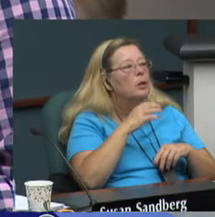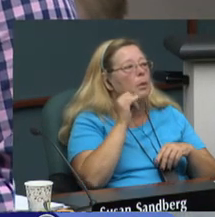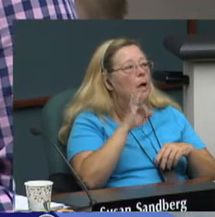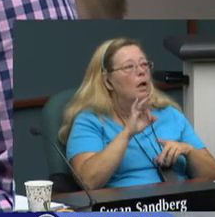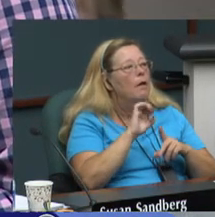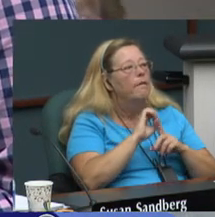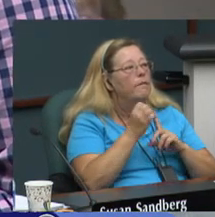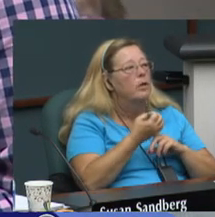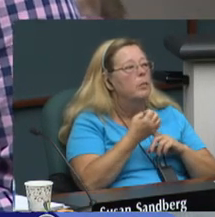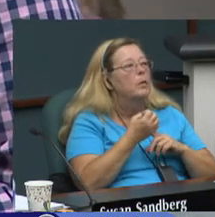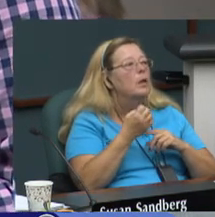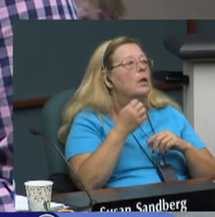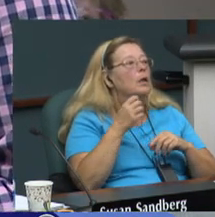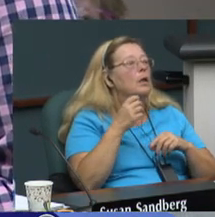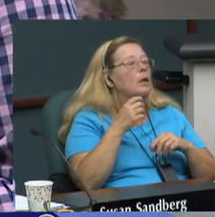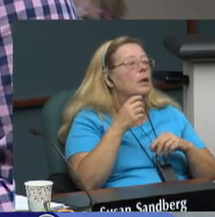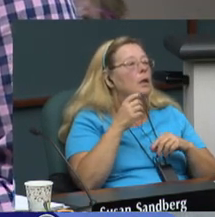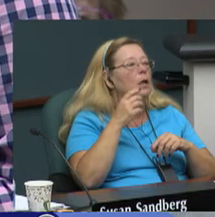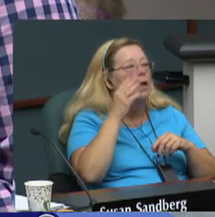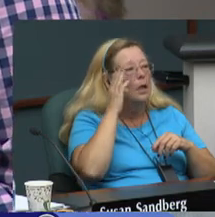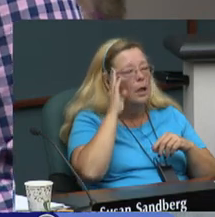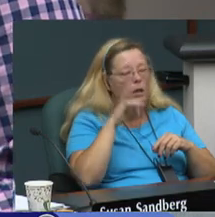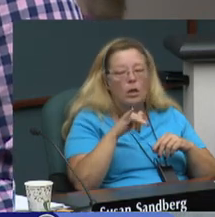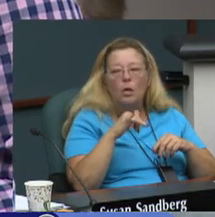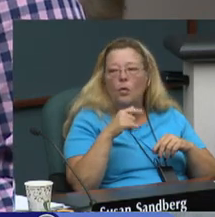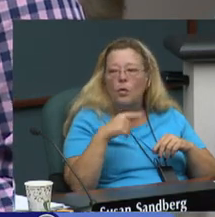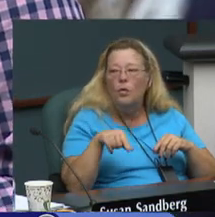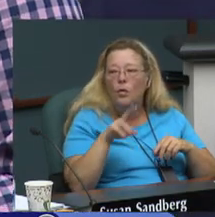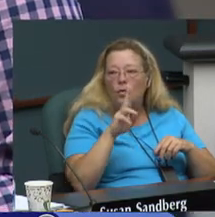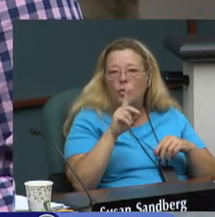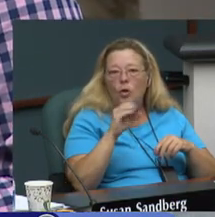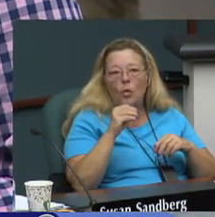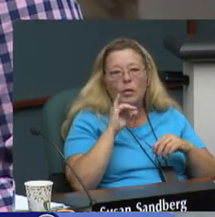meetings I know they can be quite the effort I wanted to state that the